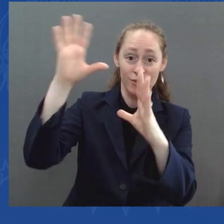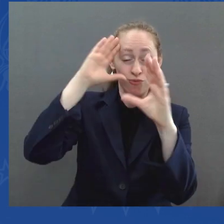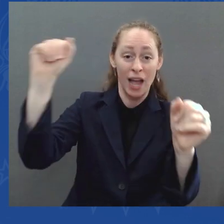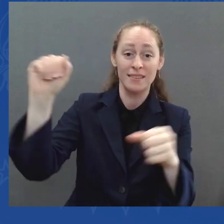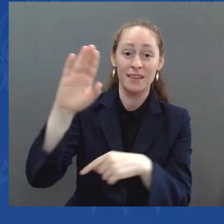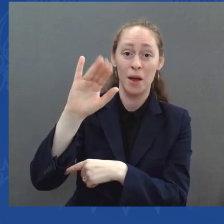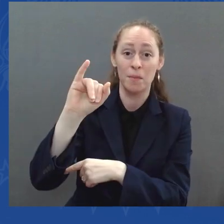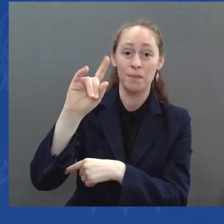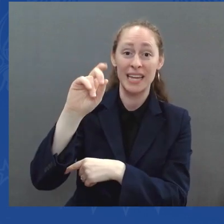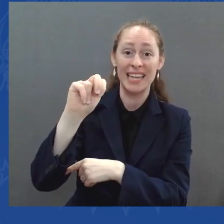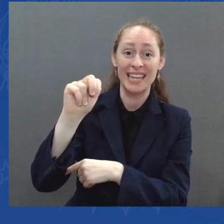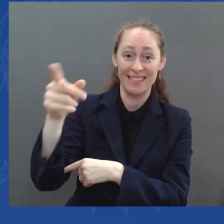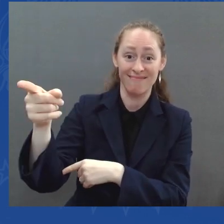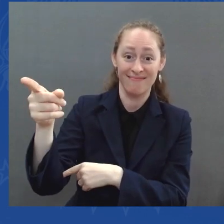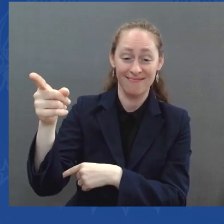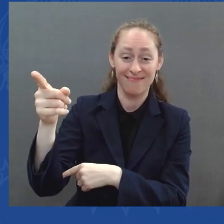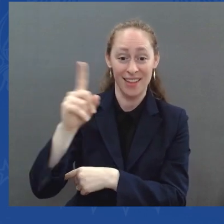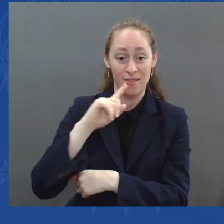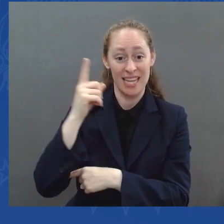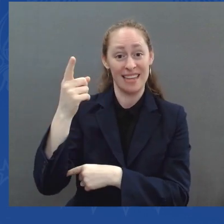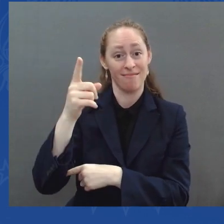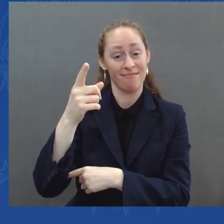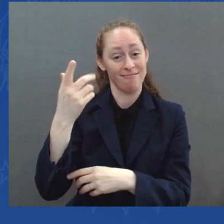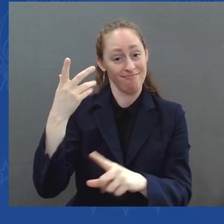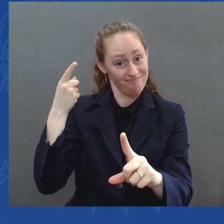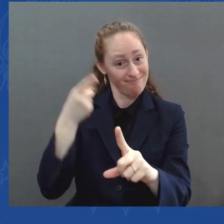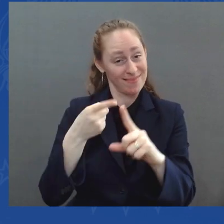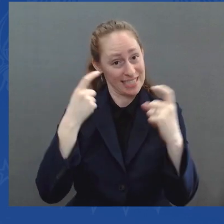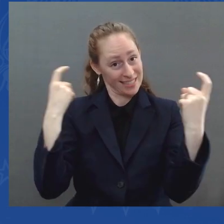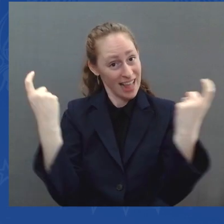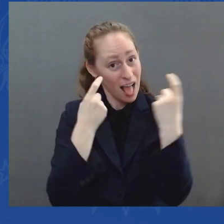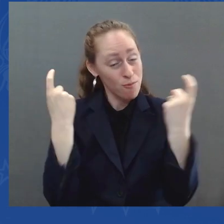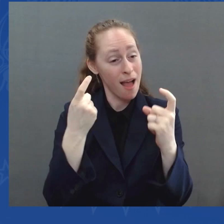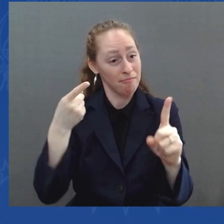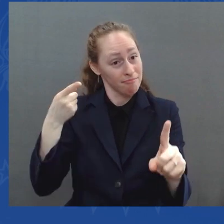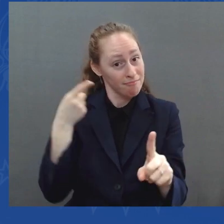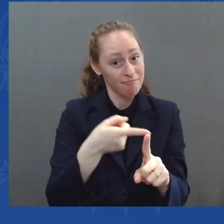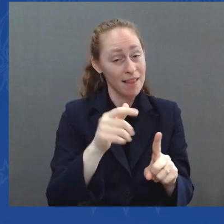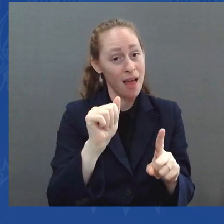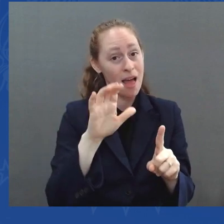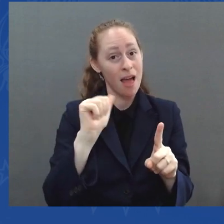but also announce actions that would make it even better, I had to show up.